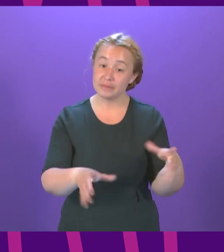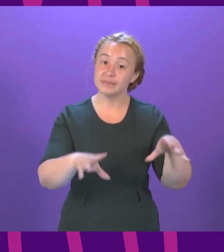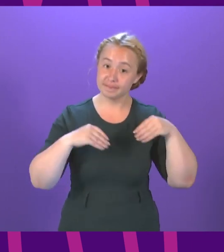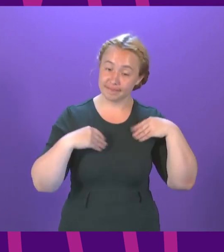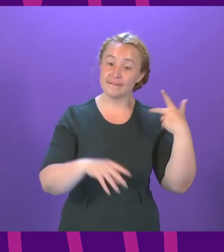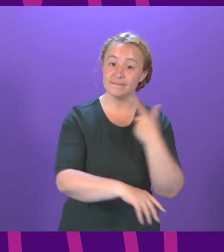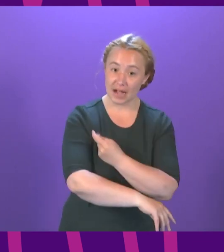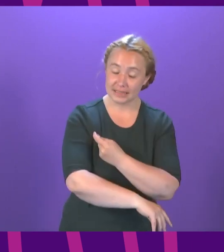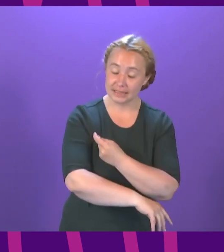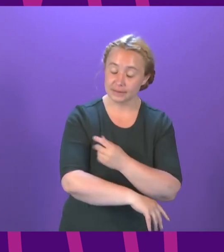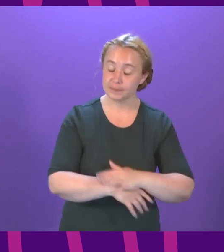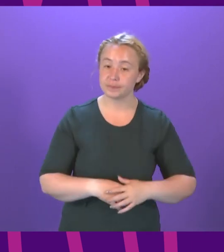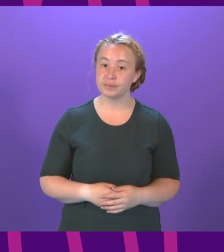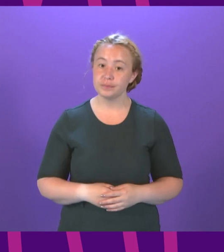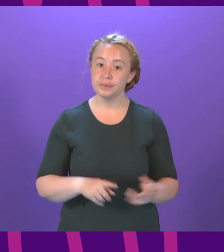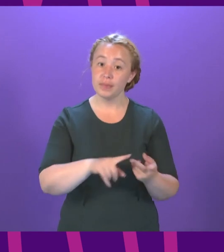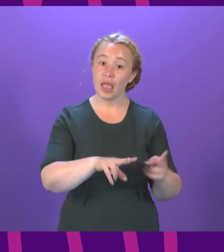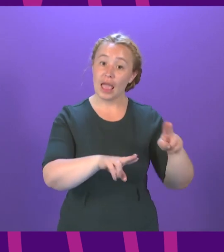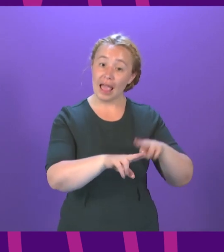For those who are already receiving immunosuppressive treatment, second doses—again,